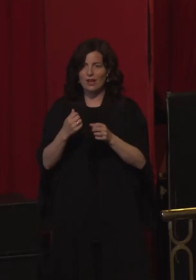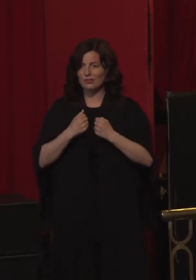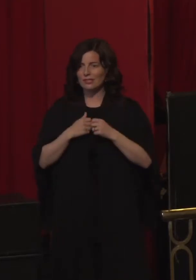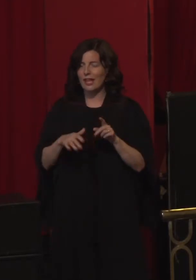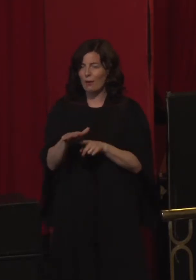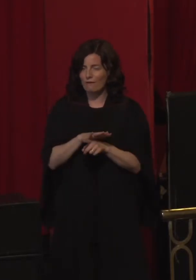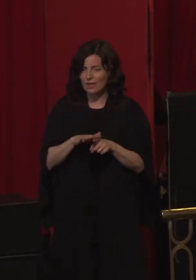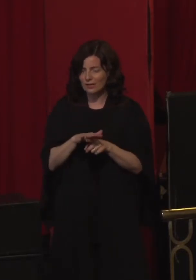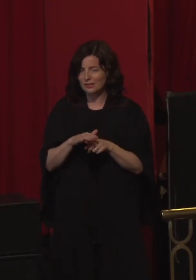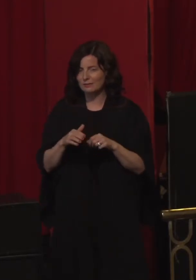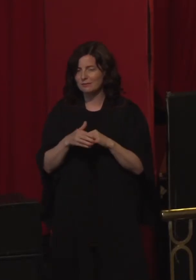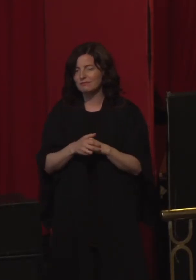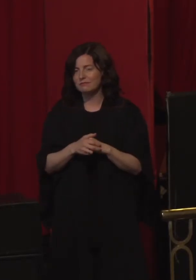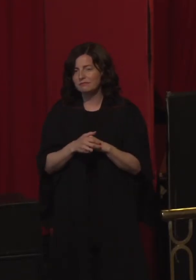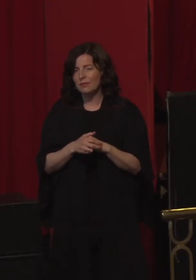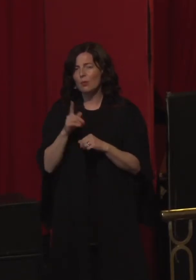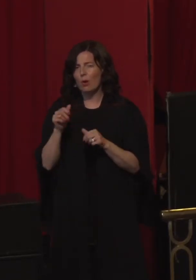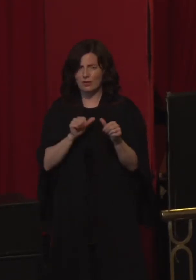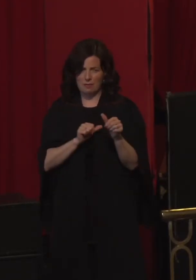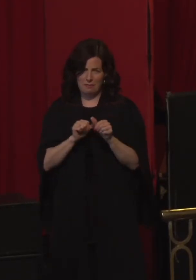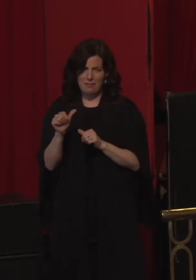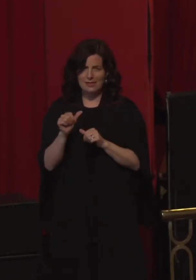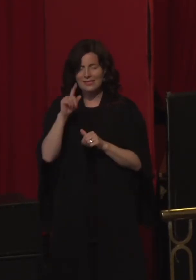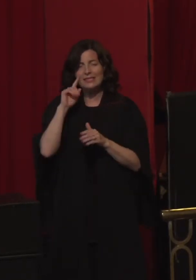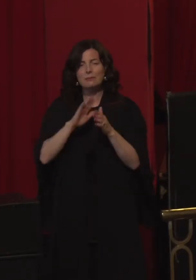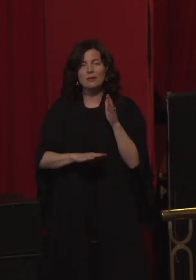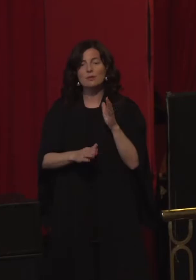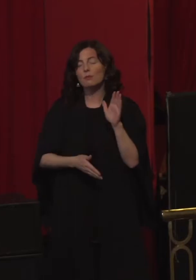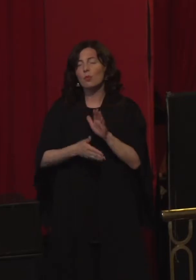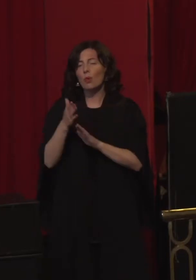One of the most memorable experiences was a trip to Amsterdam which brought us so much closer as a